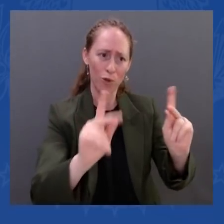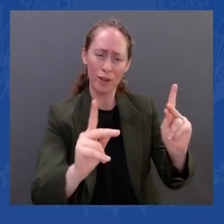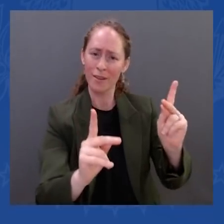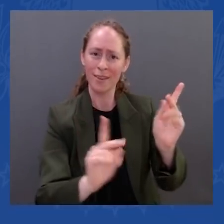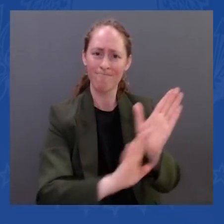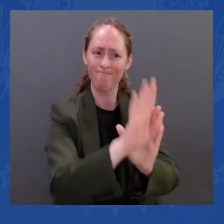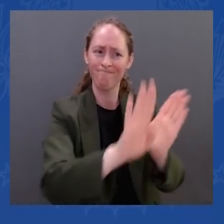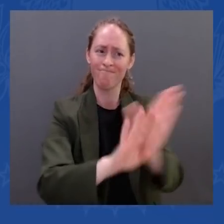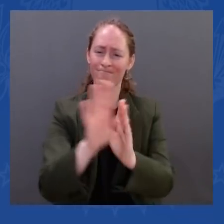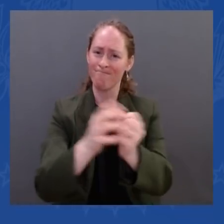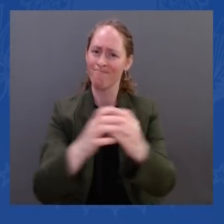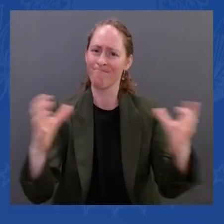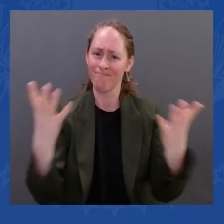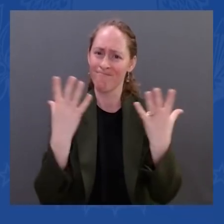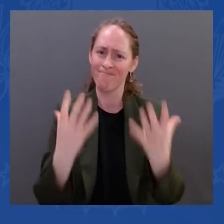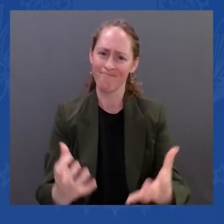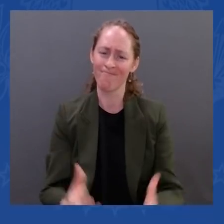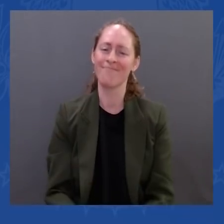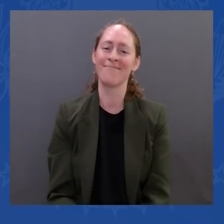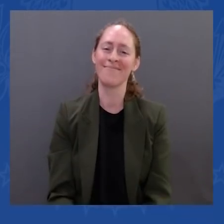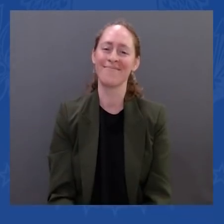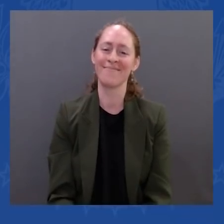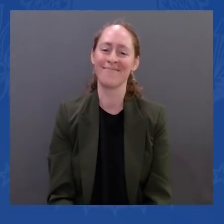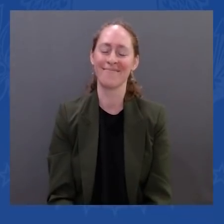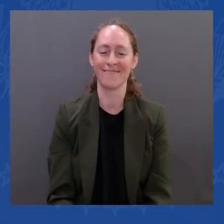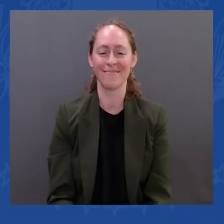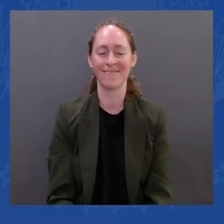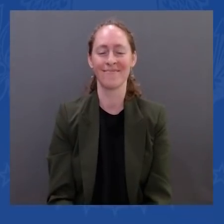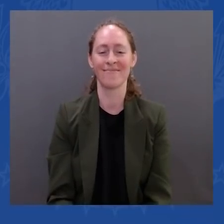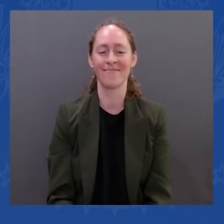which we announced last year, we're in a situation